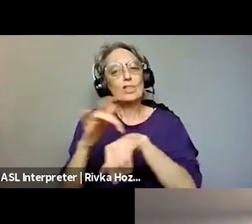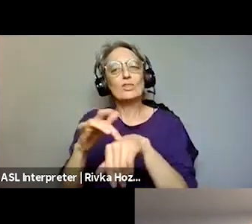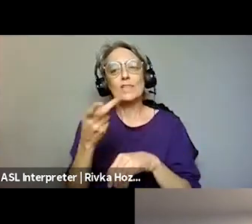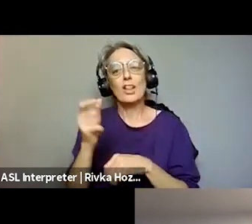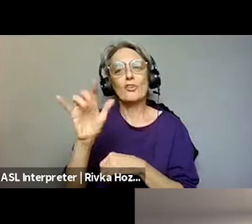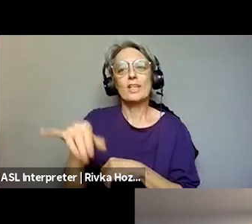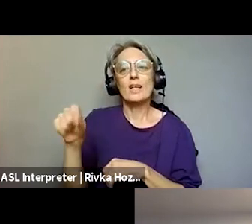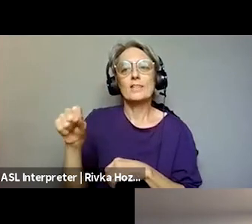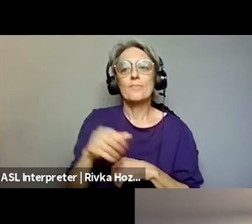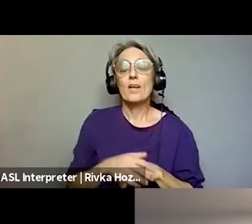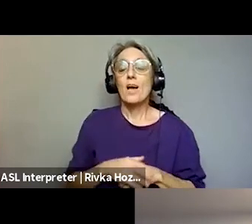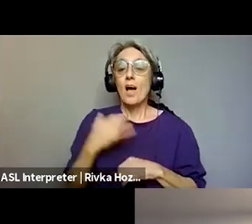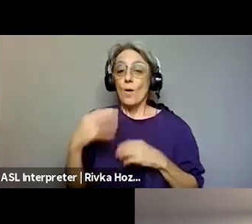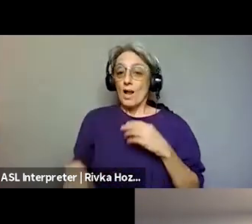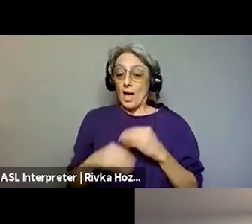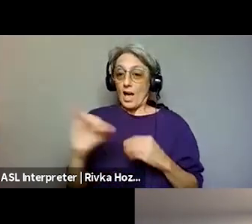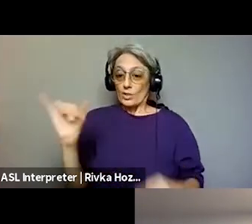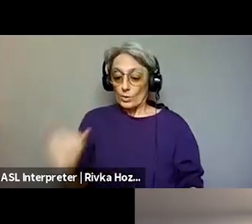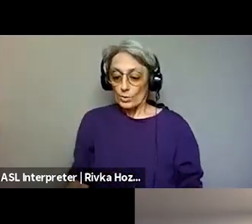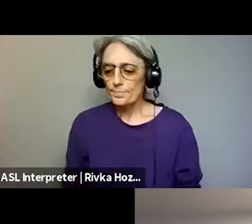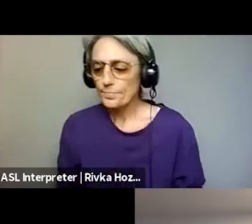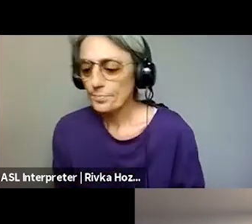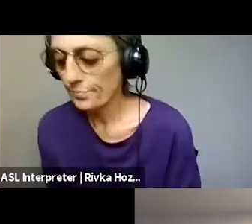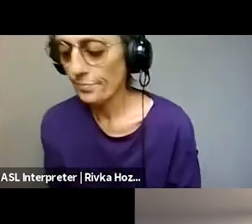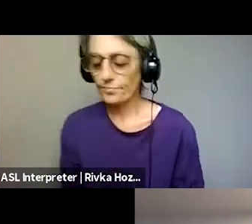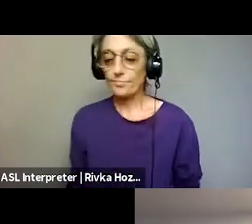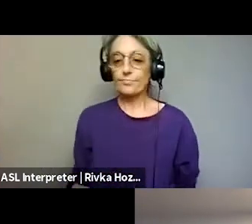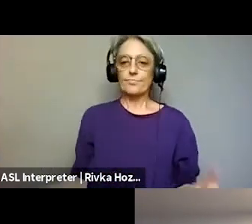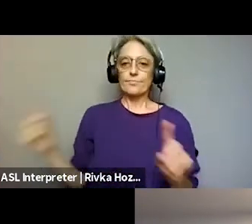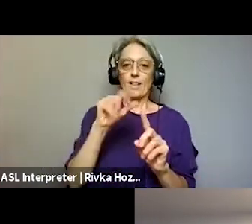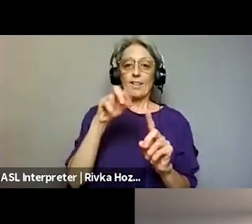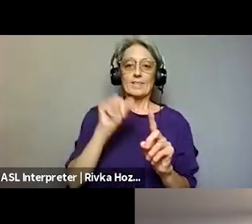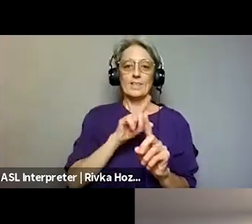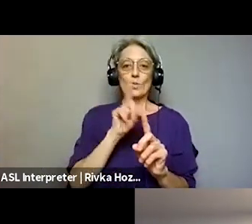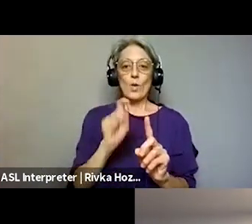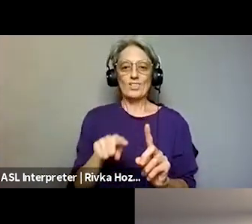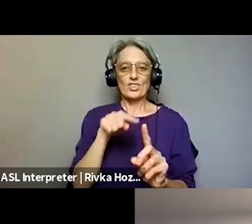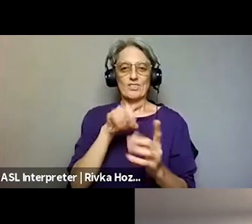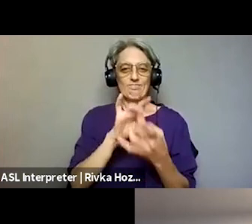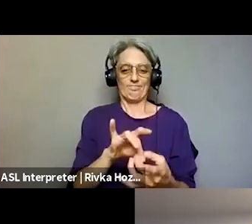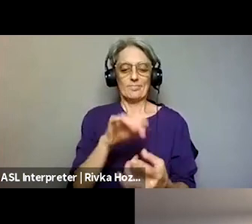I also wanted to add and just going back to Linda’s question because I also know she’s written